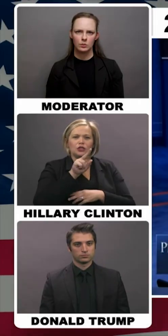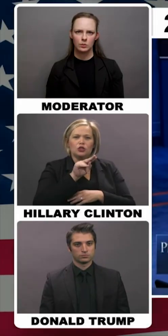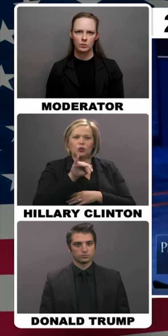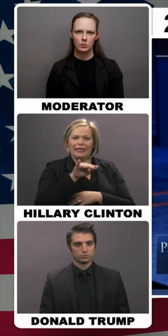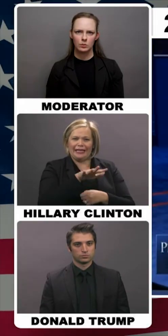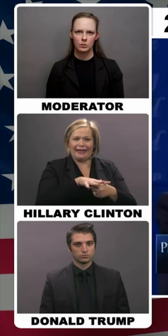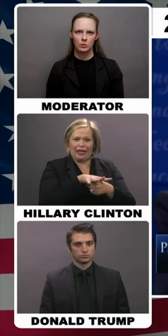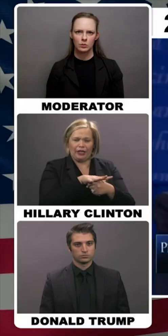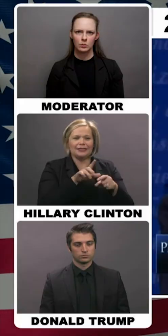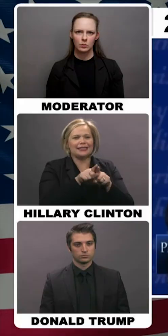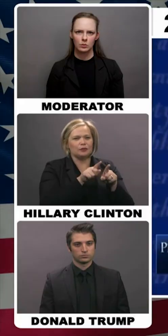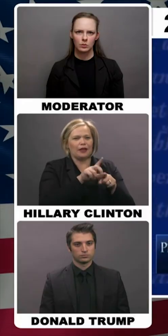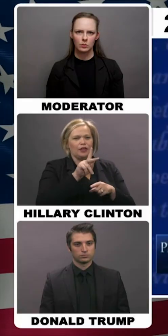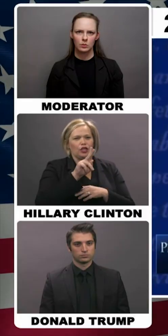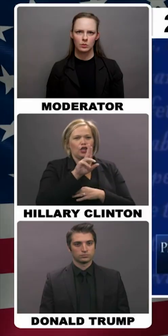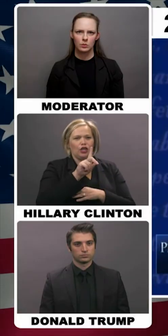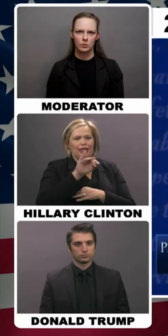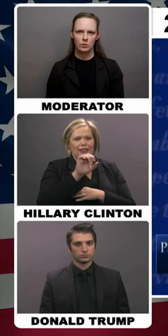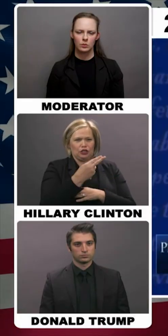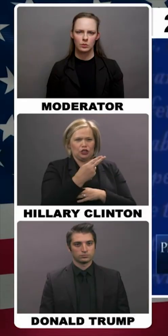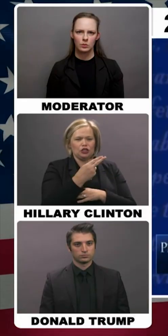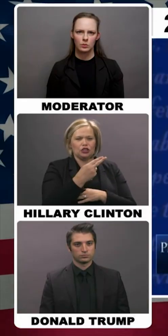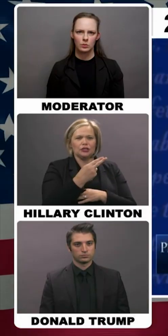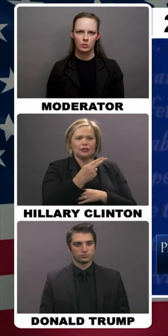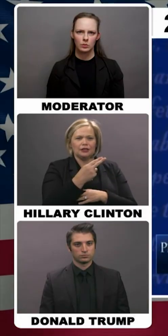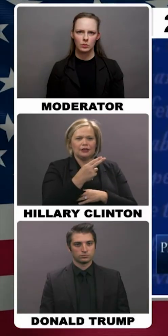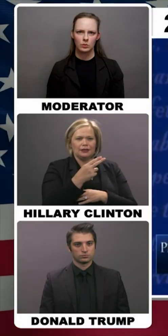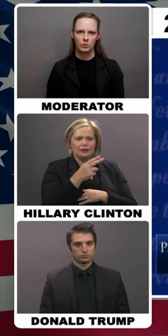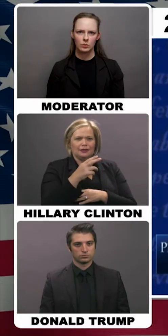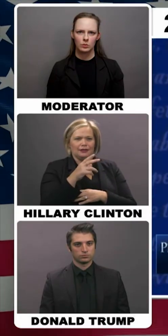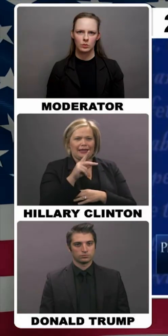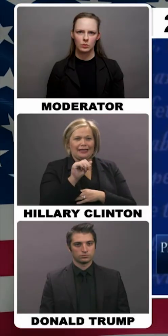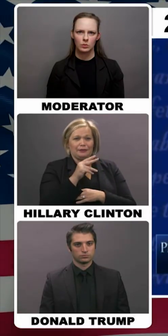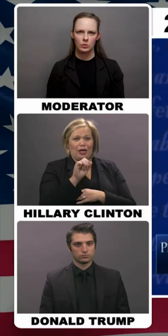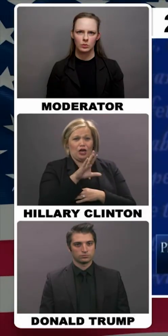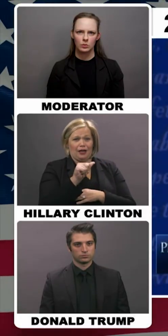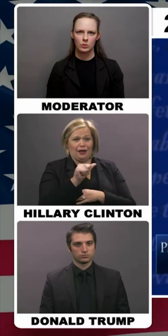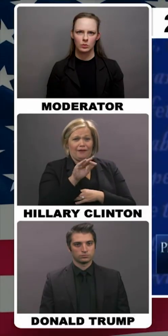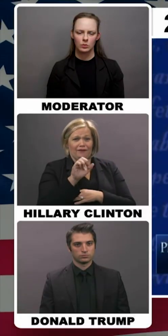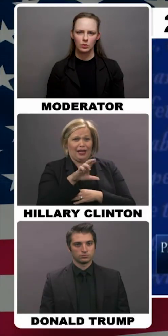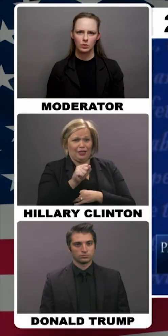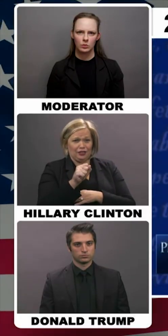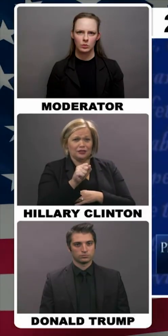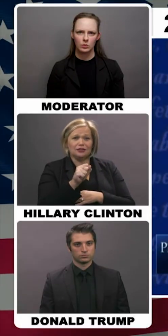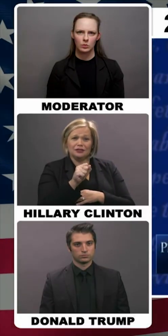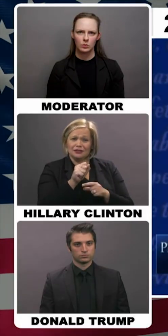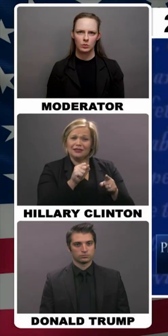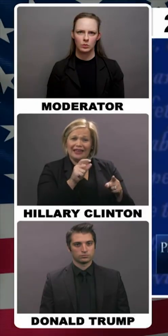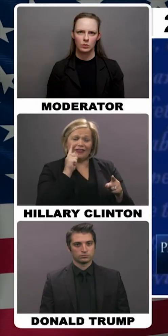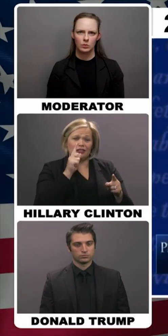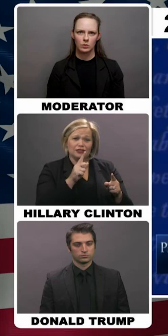as well as Kurdish Peshmerga fighters, that we all need to be in this. And that takes a lot of planning and preparation.